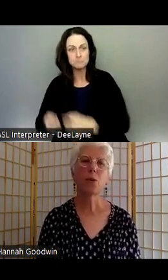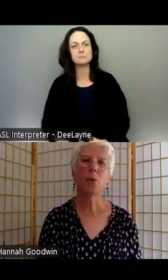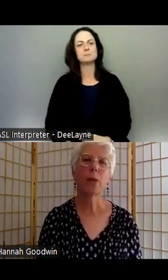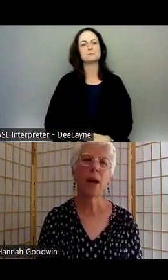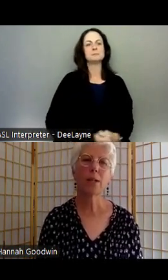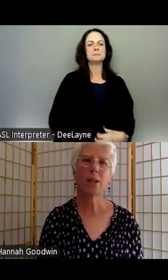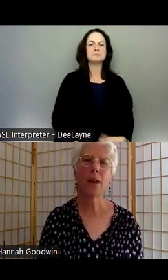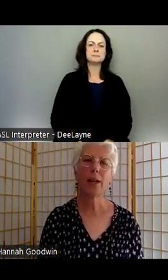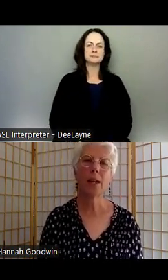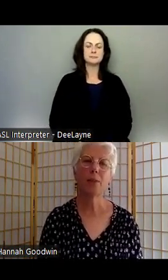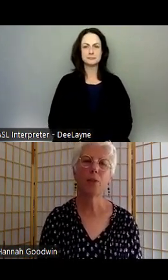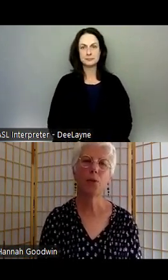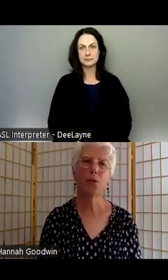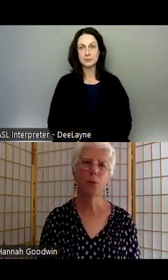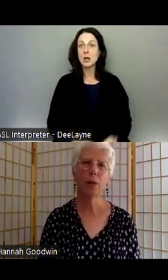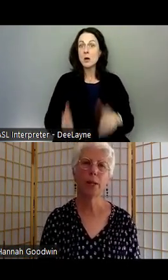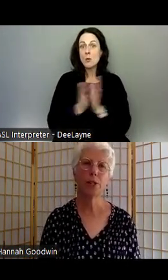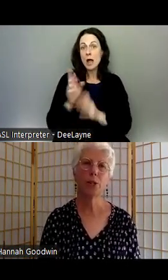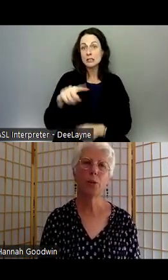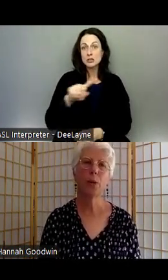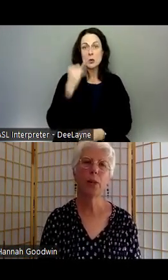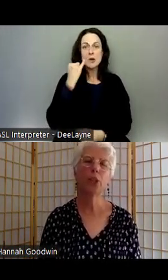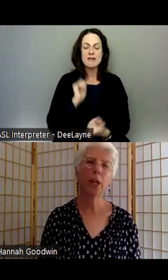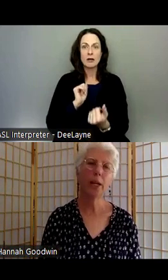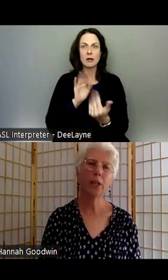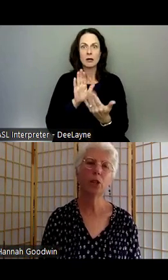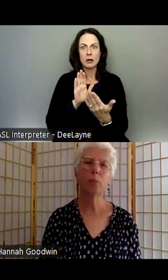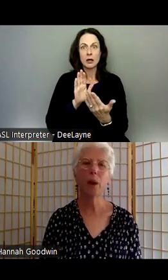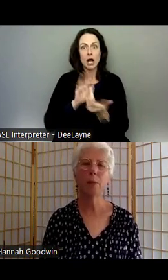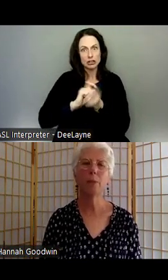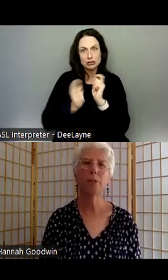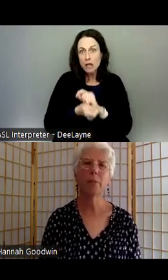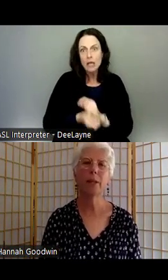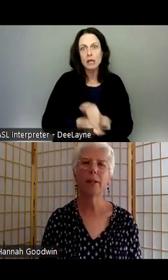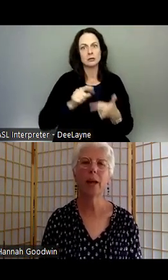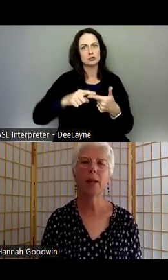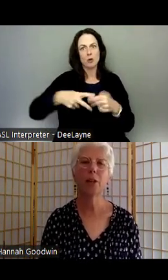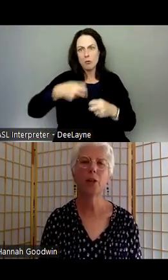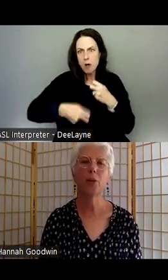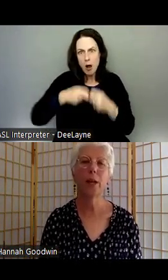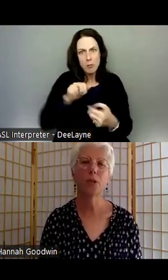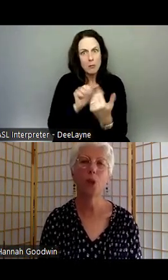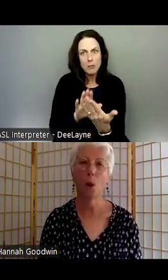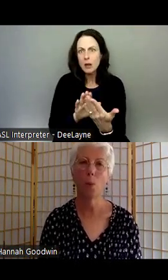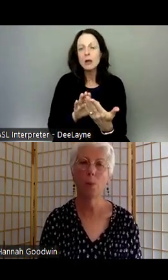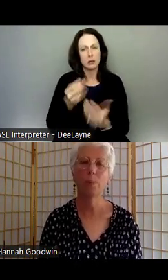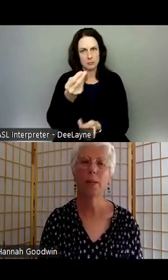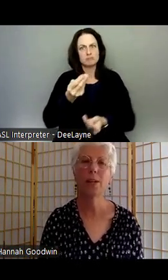So we ask that if you do run into a change or a problem or something like that, that you let us know